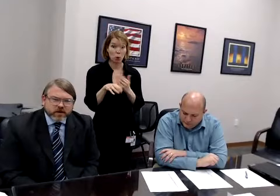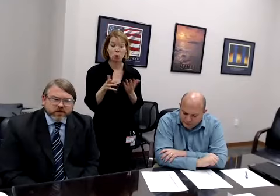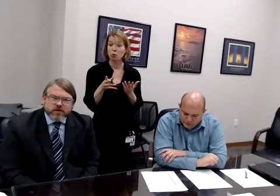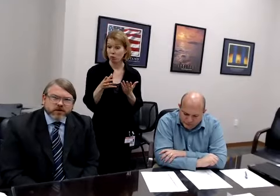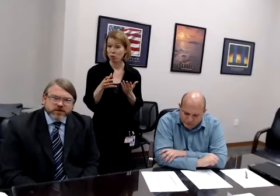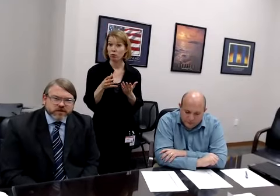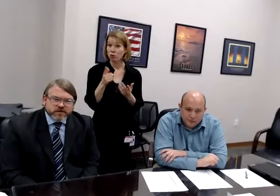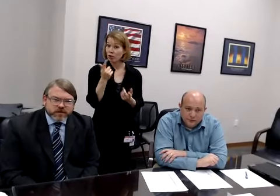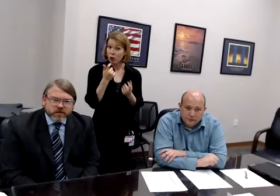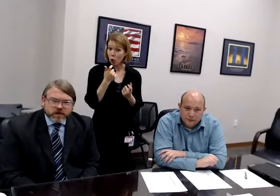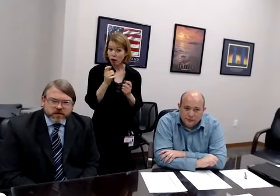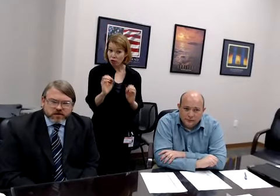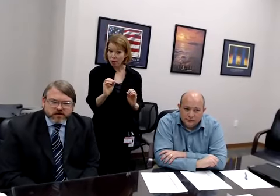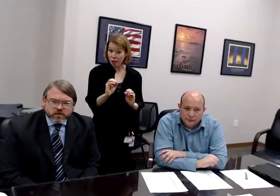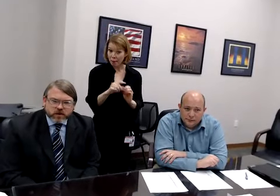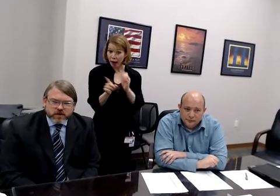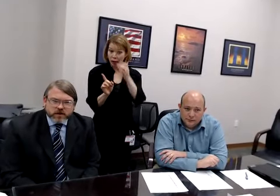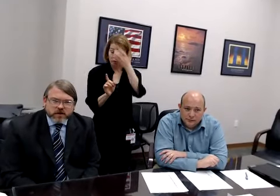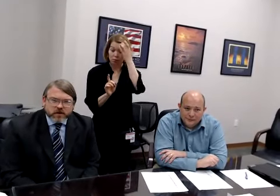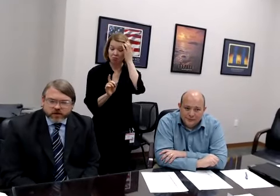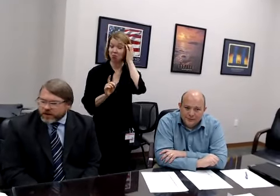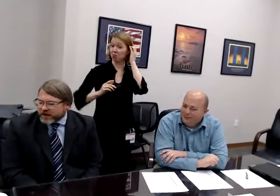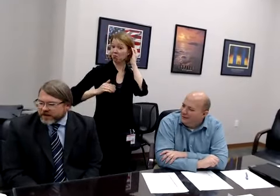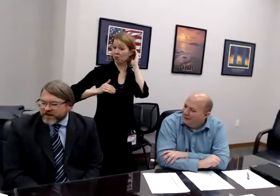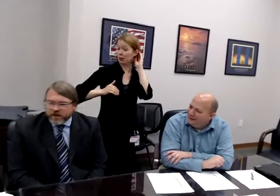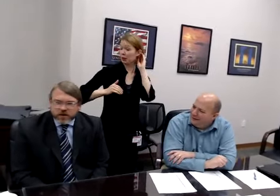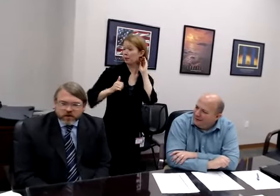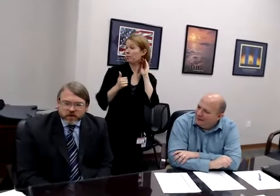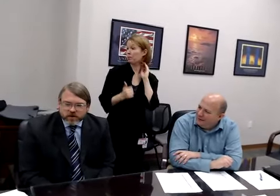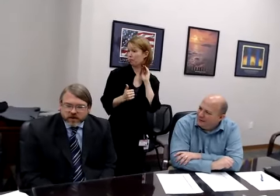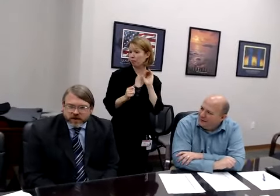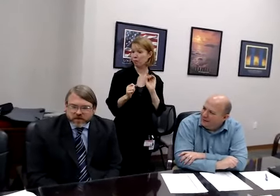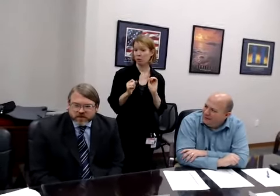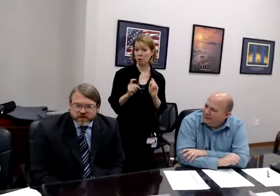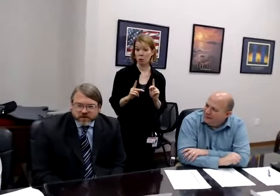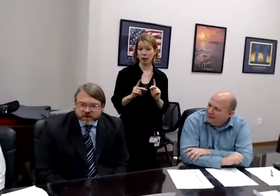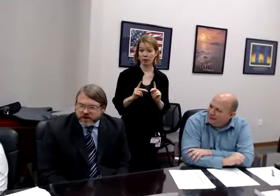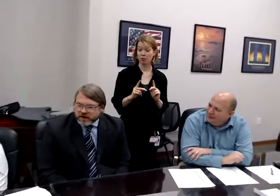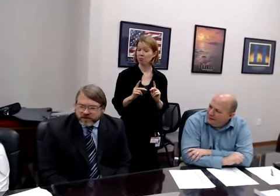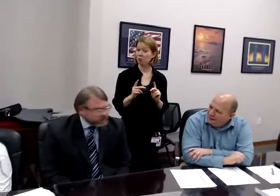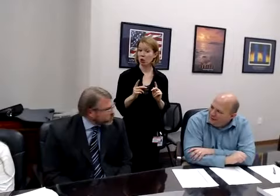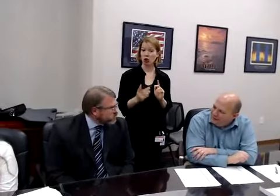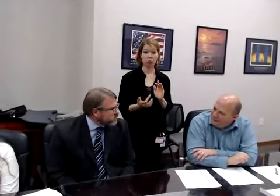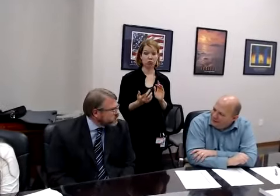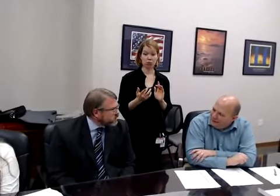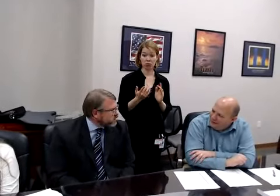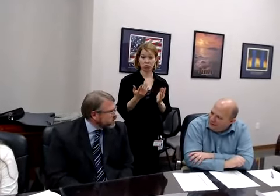Do we have any questions from anybody at this point? [Stacy] Not yet! Okay, well feel free to give us some questions.